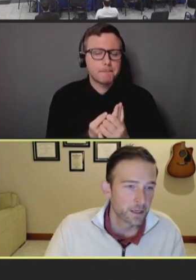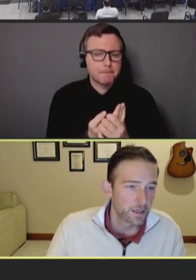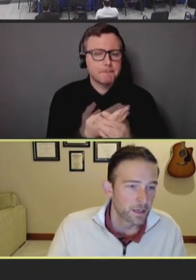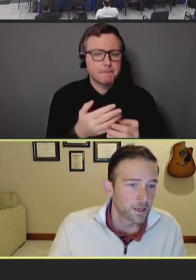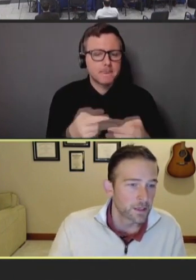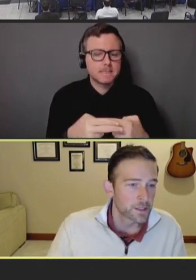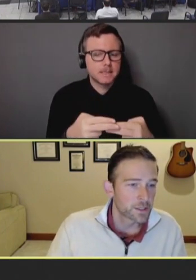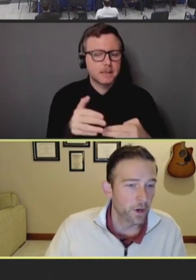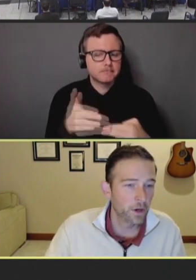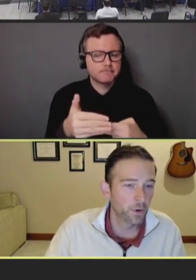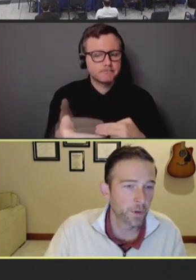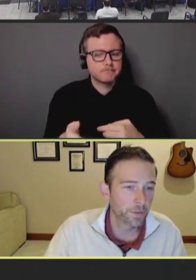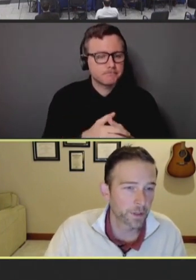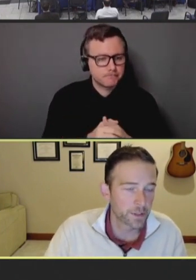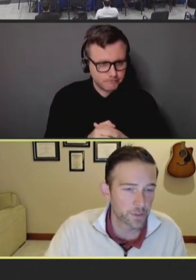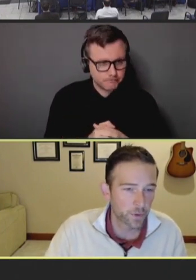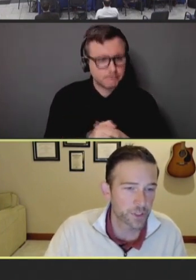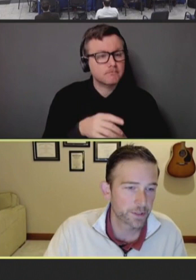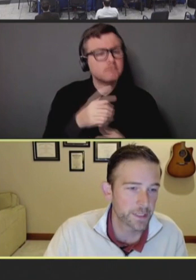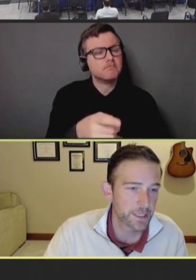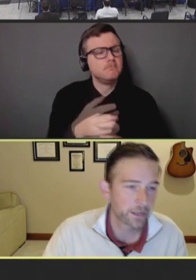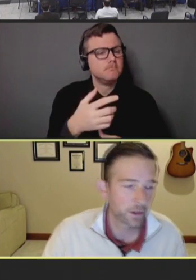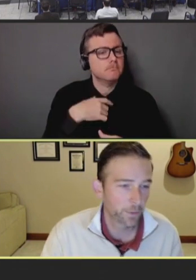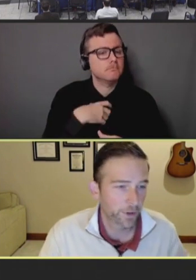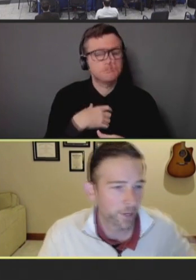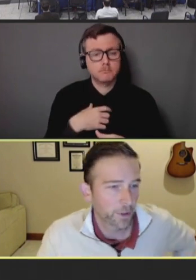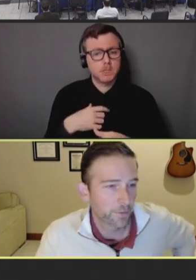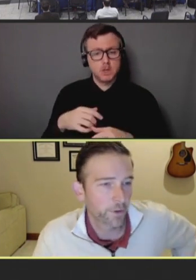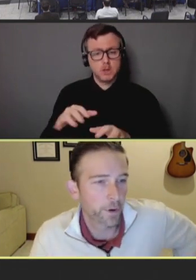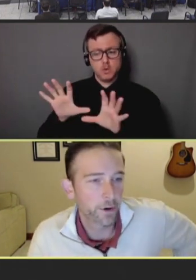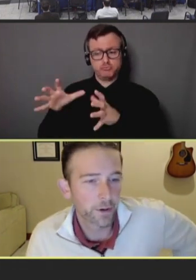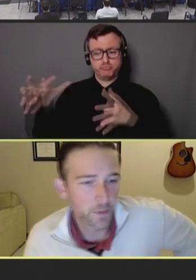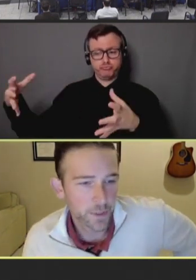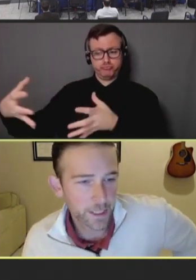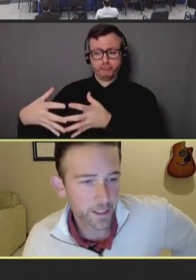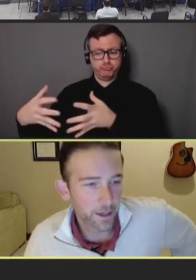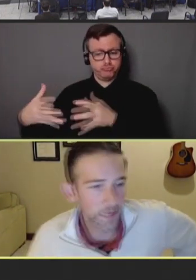So, what the consortium did, along with a couple of other partners was conduct, on the